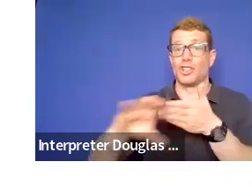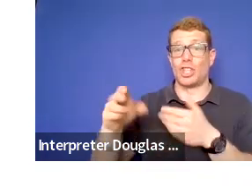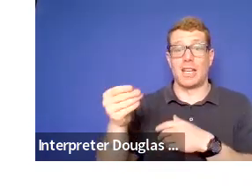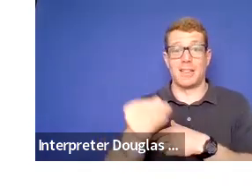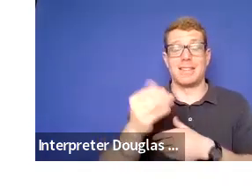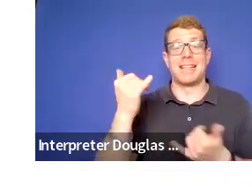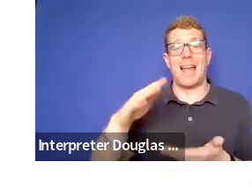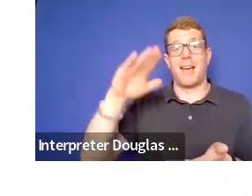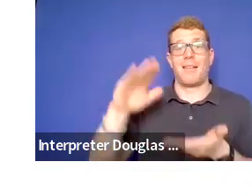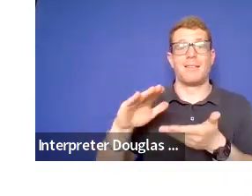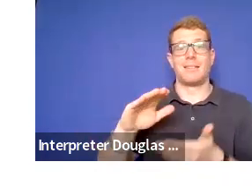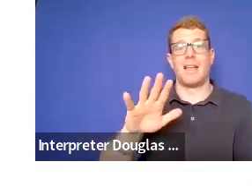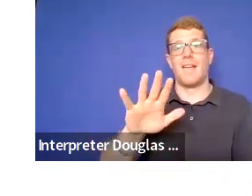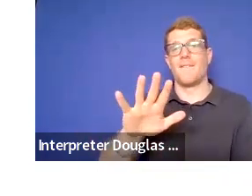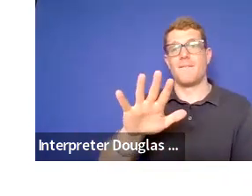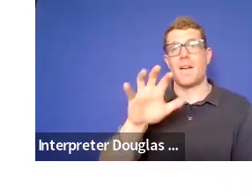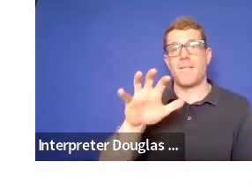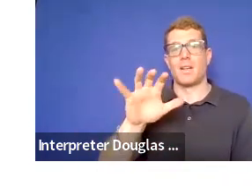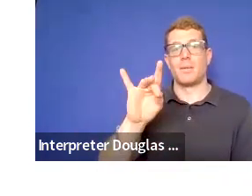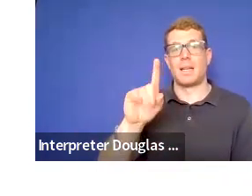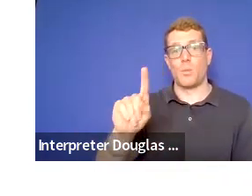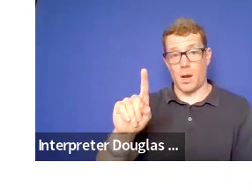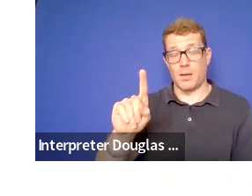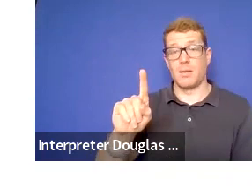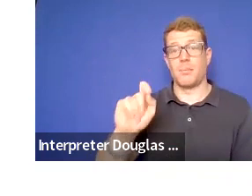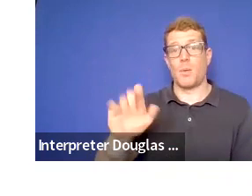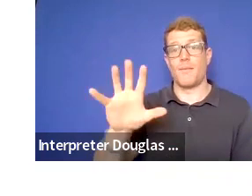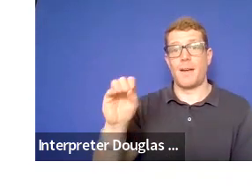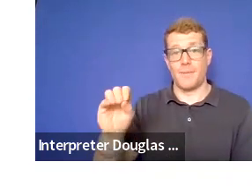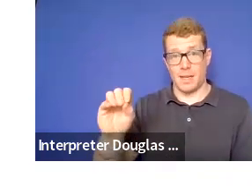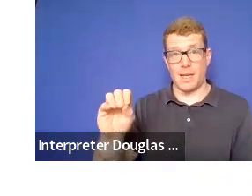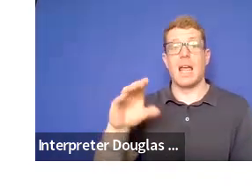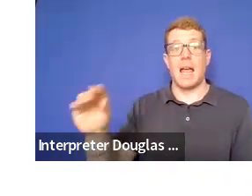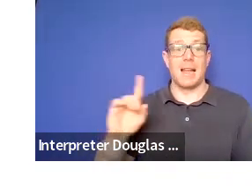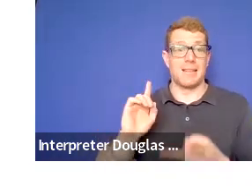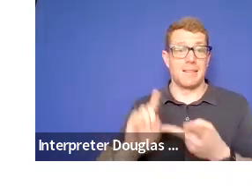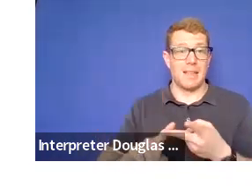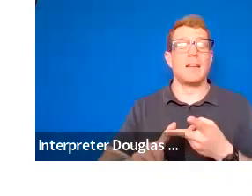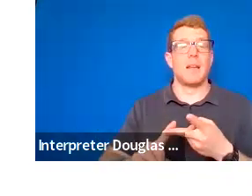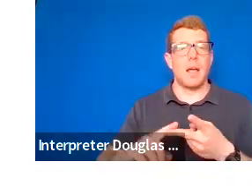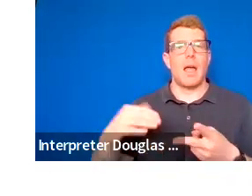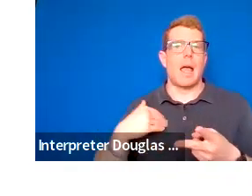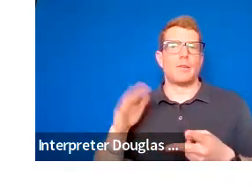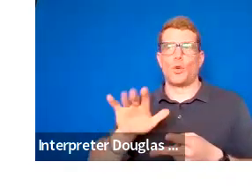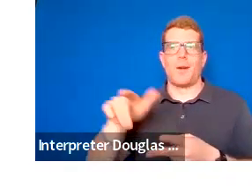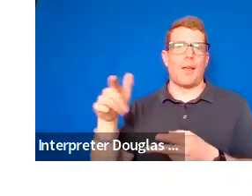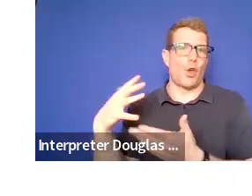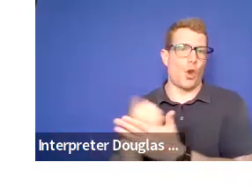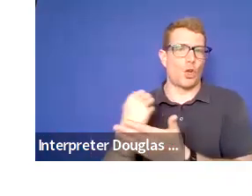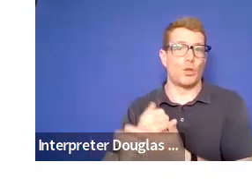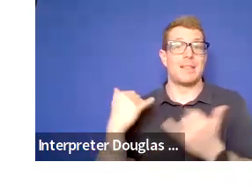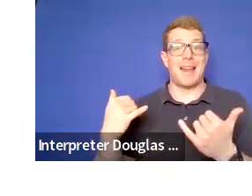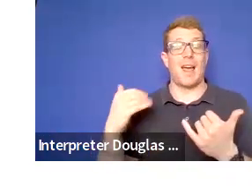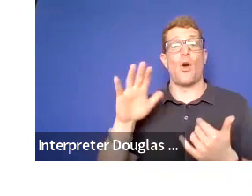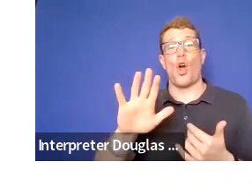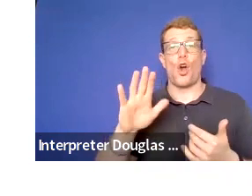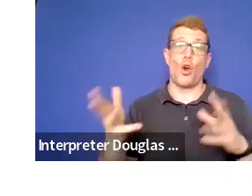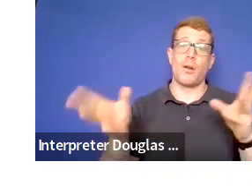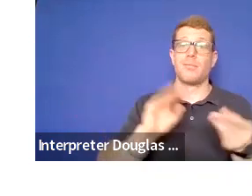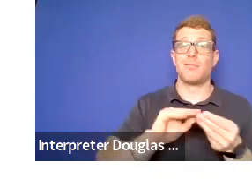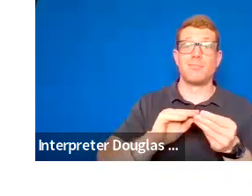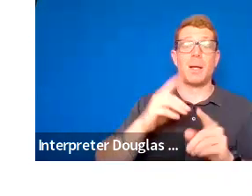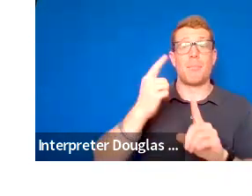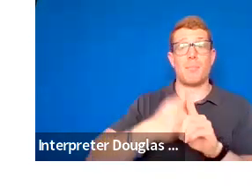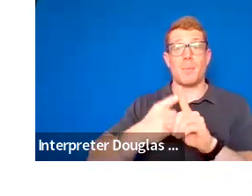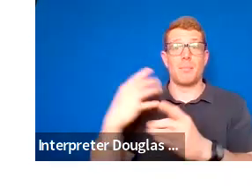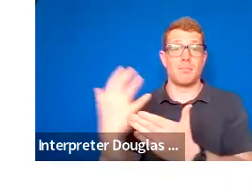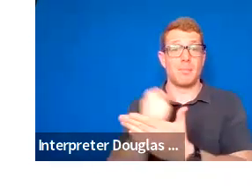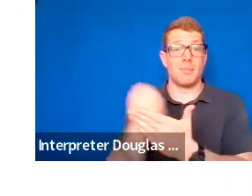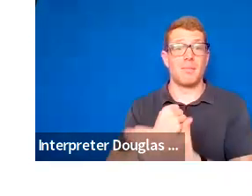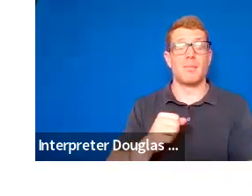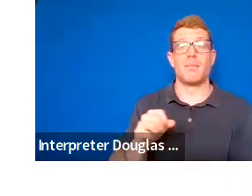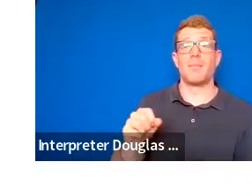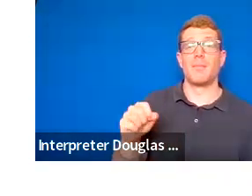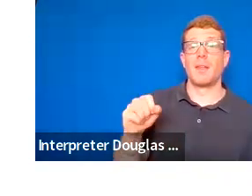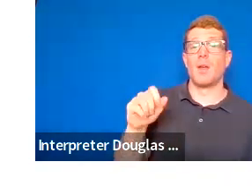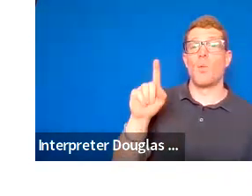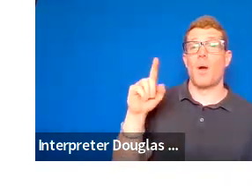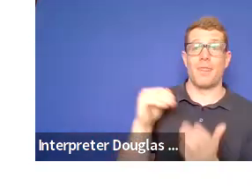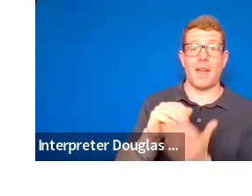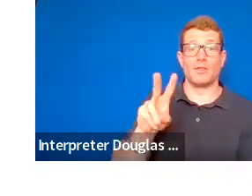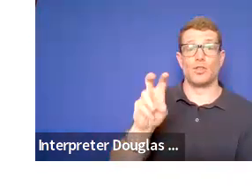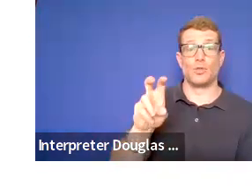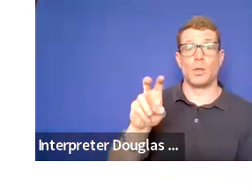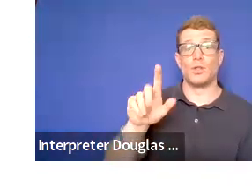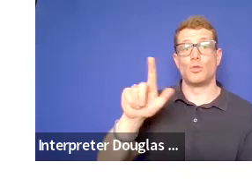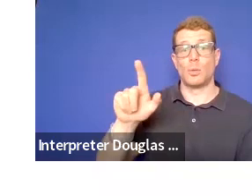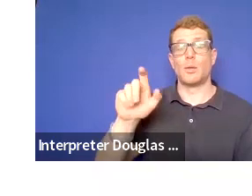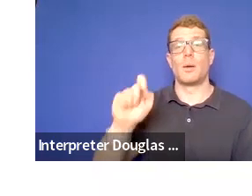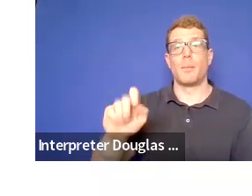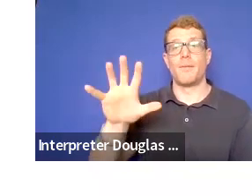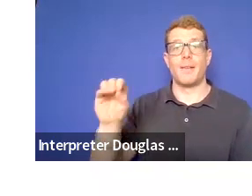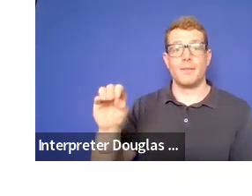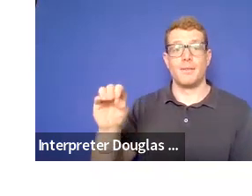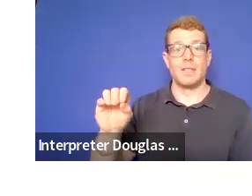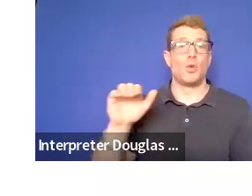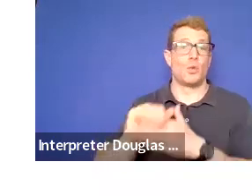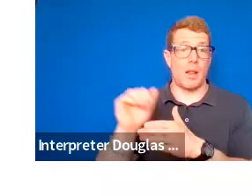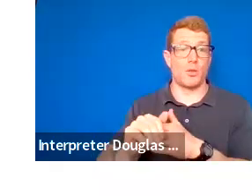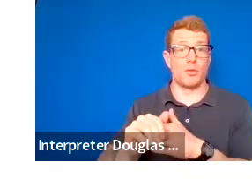She has the $640 earnings so her total monthly income is 1221 as opposed to if she wasn't working 841 only